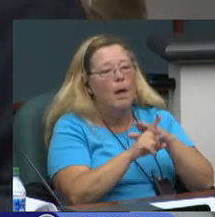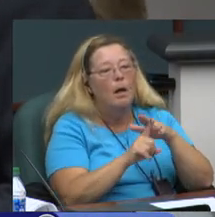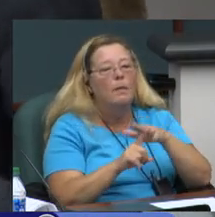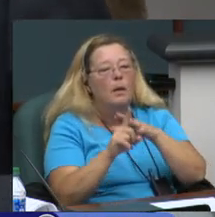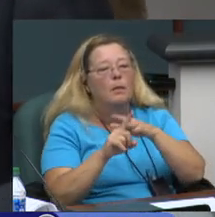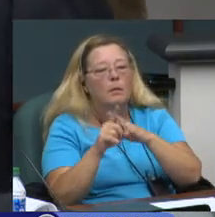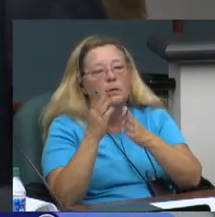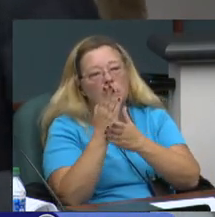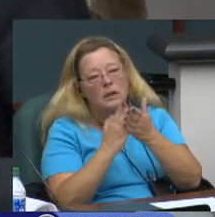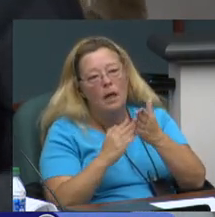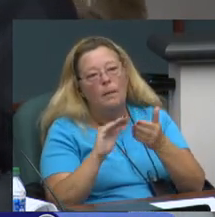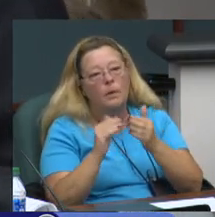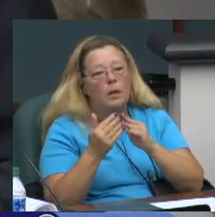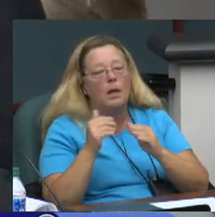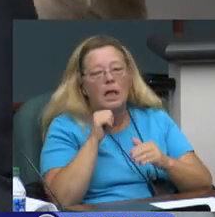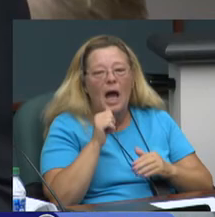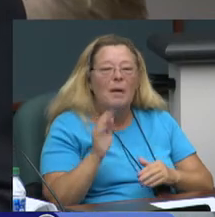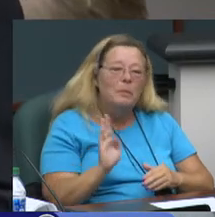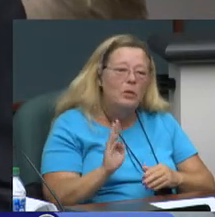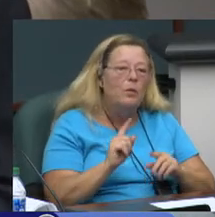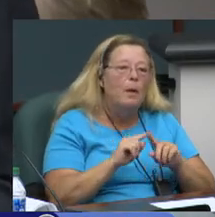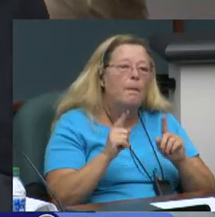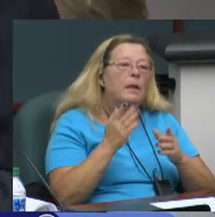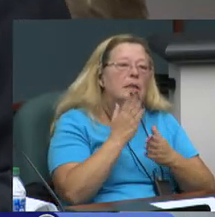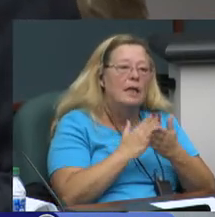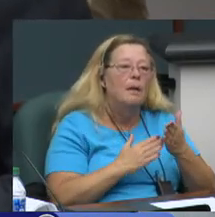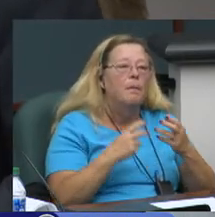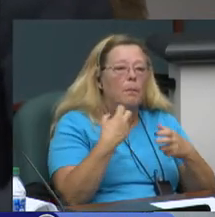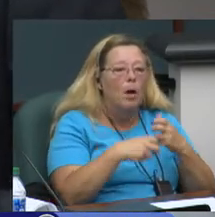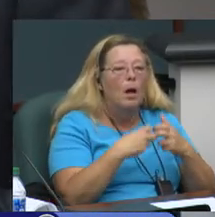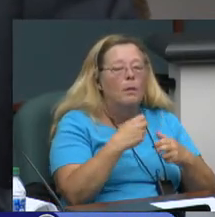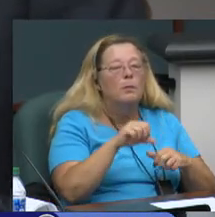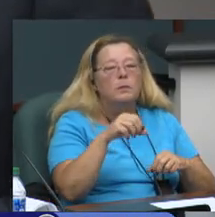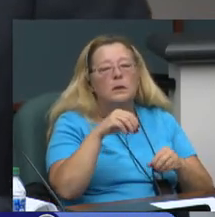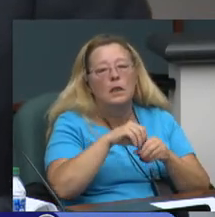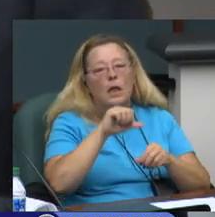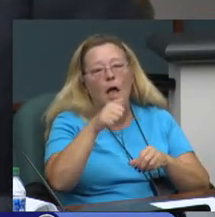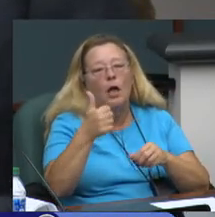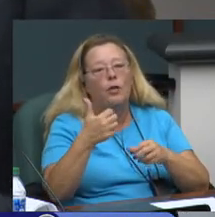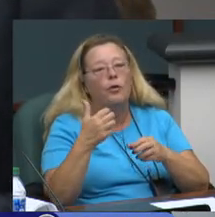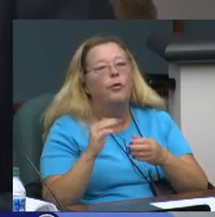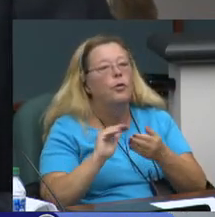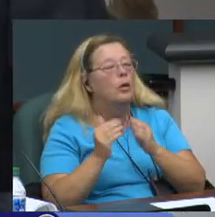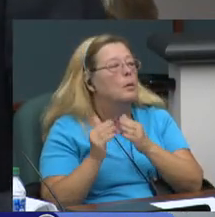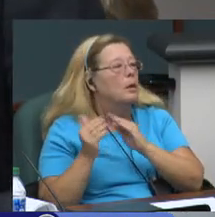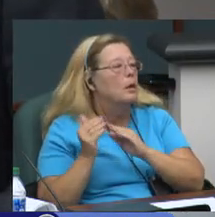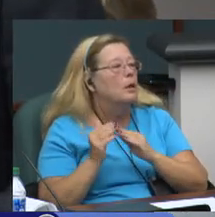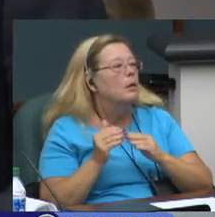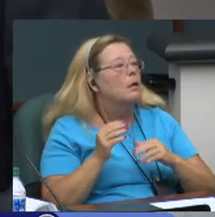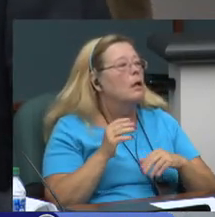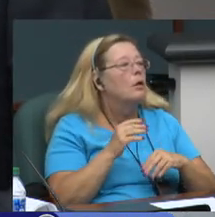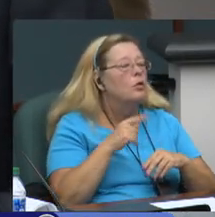not necessarily Bloomington but there have been some problems in other communities and in fact I think everybody is well aware that we've seen